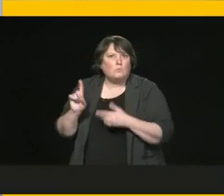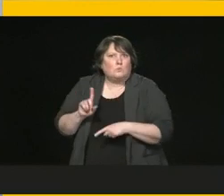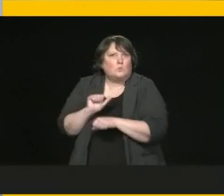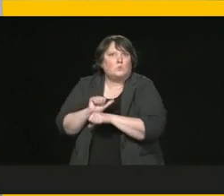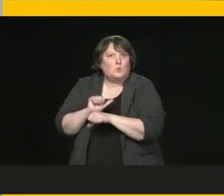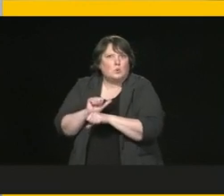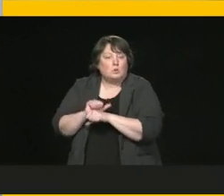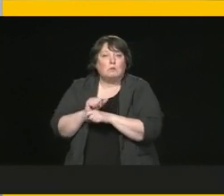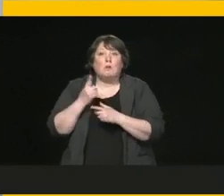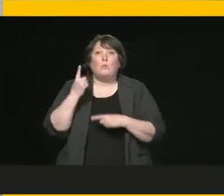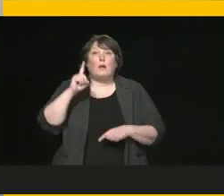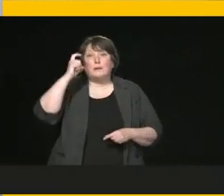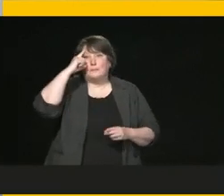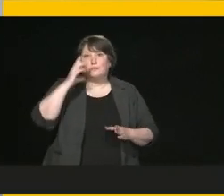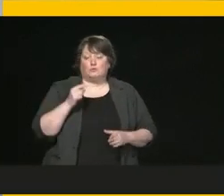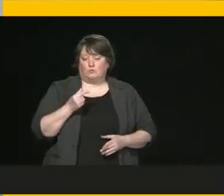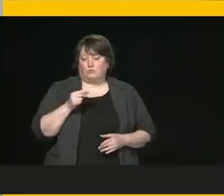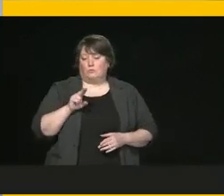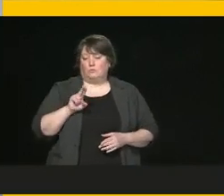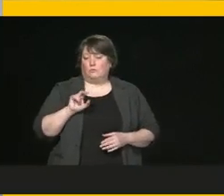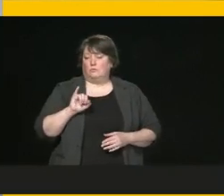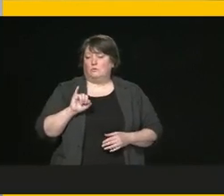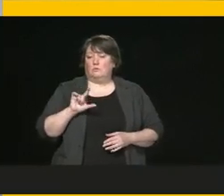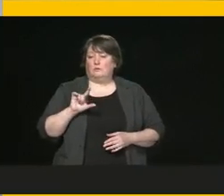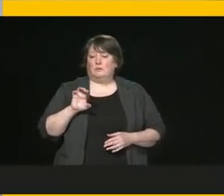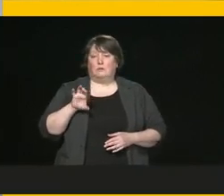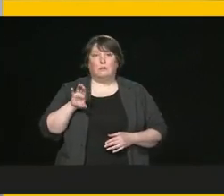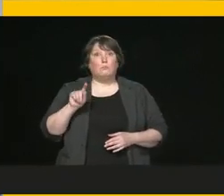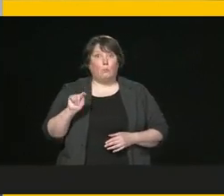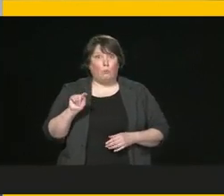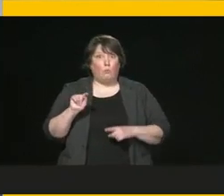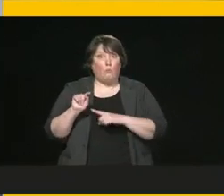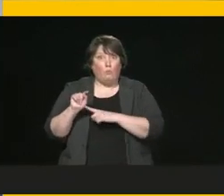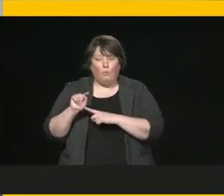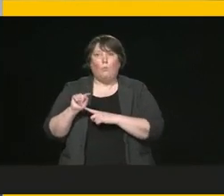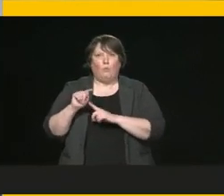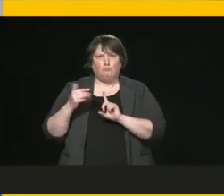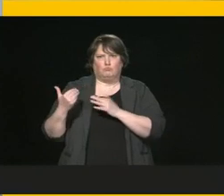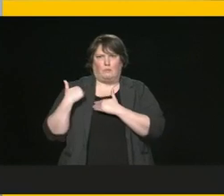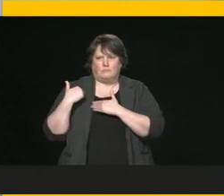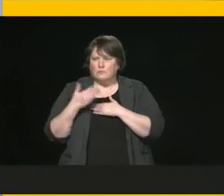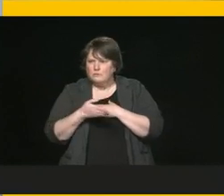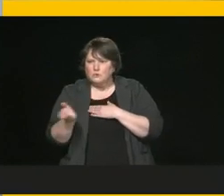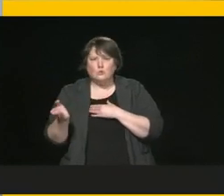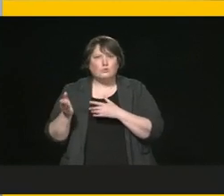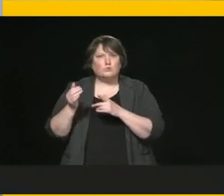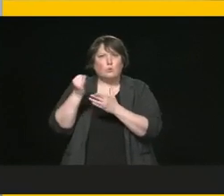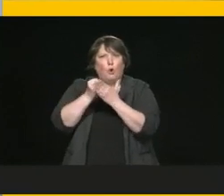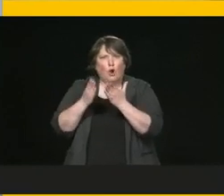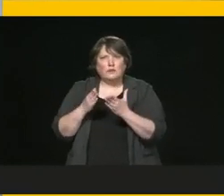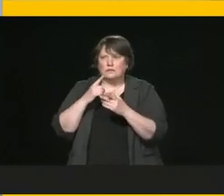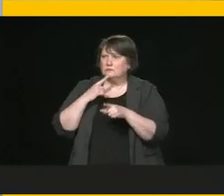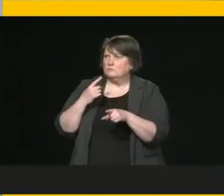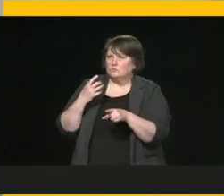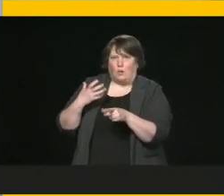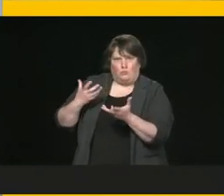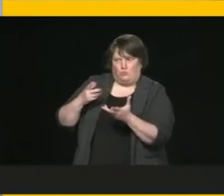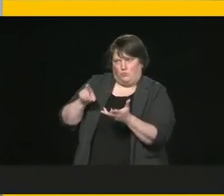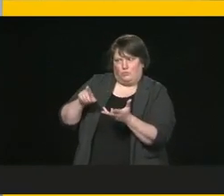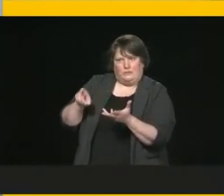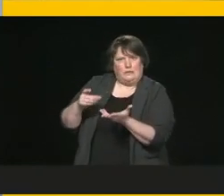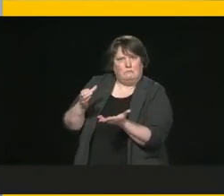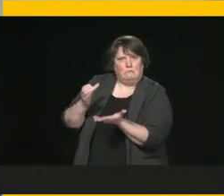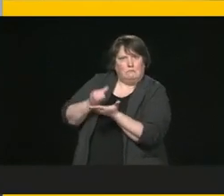WORK IS RARE.